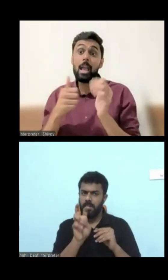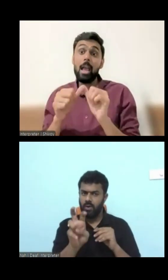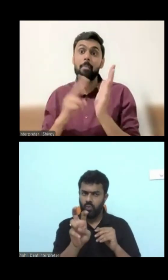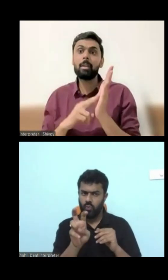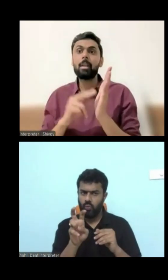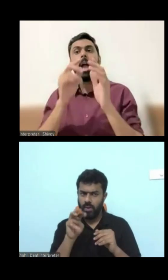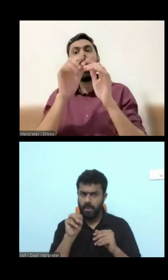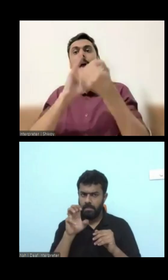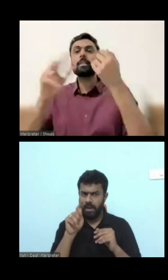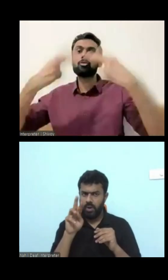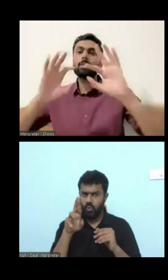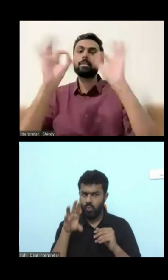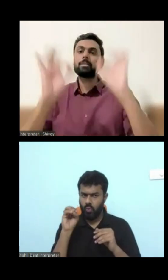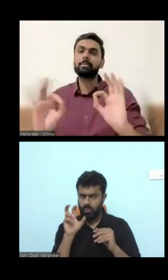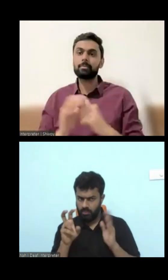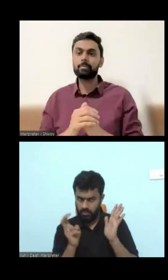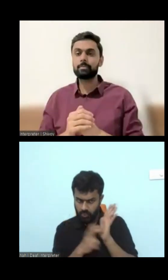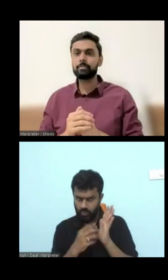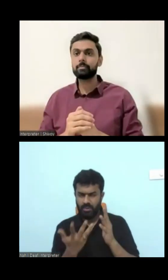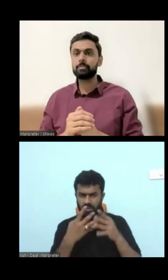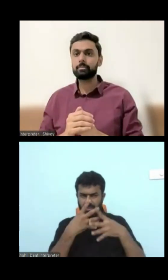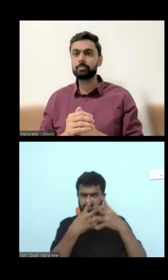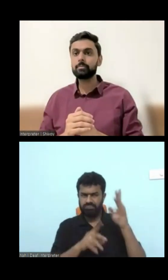Because of this personalization that we have done for the user.